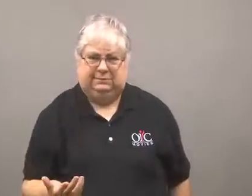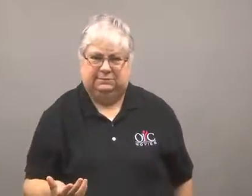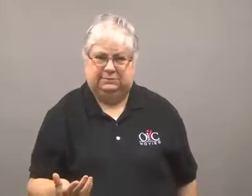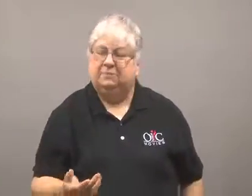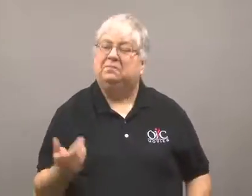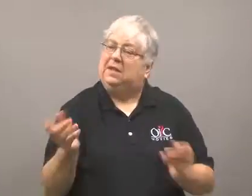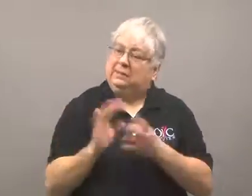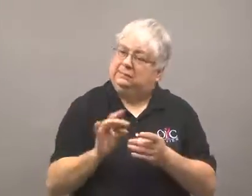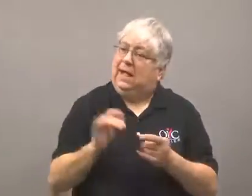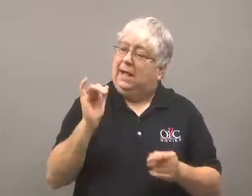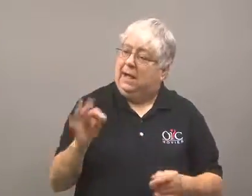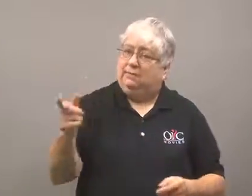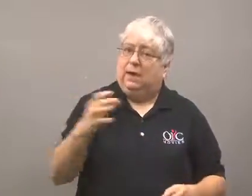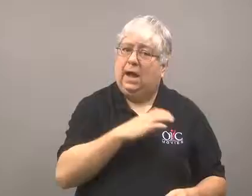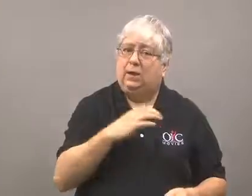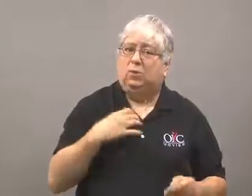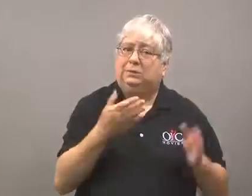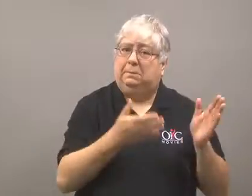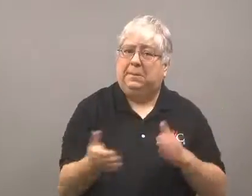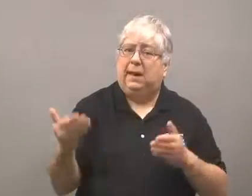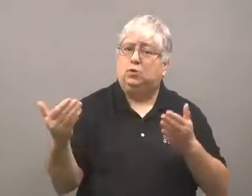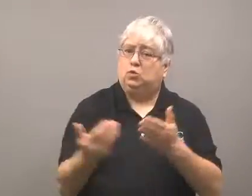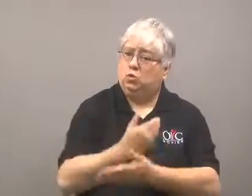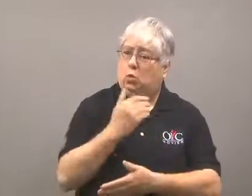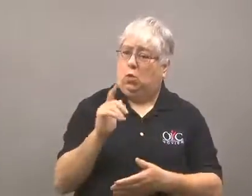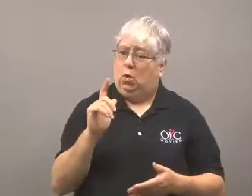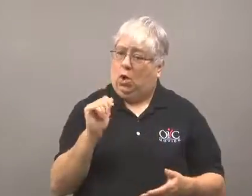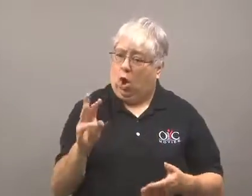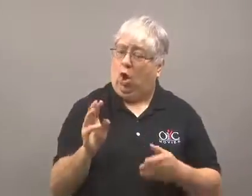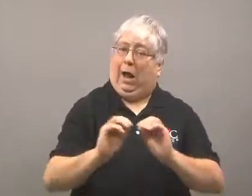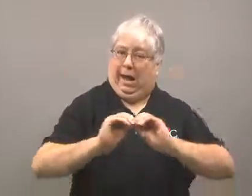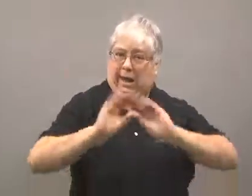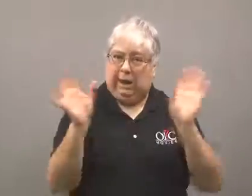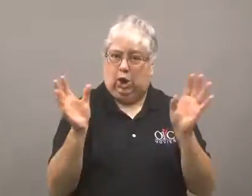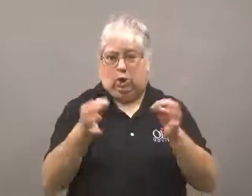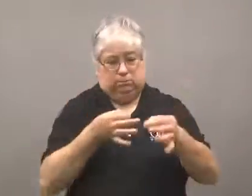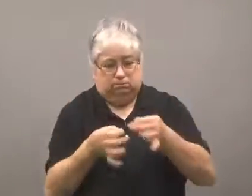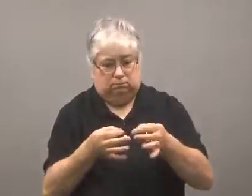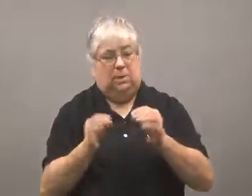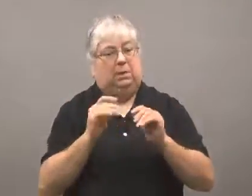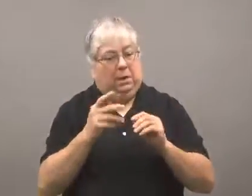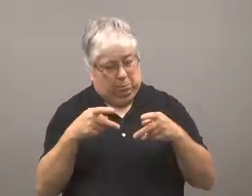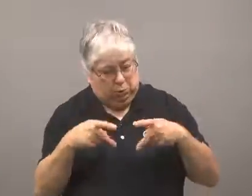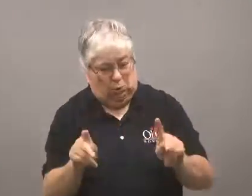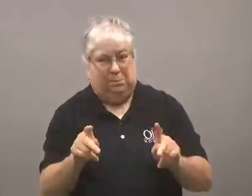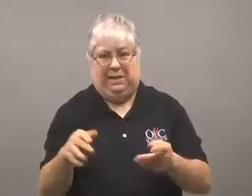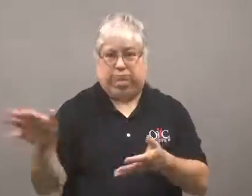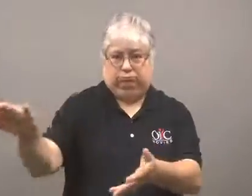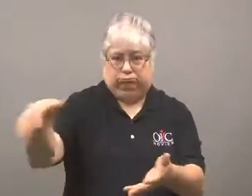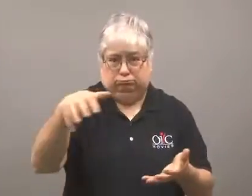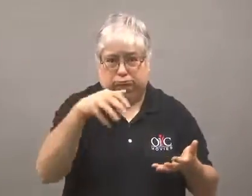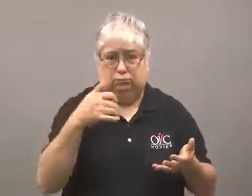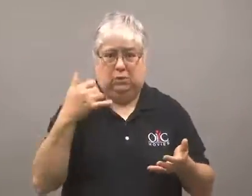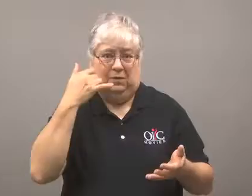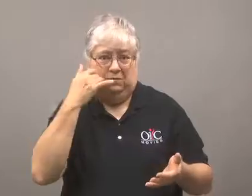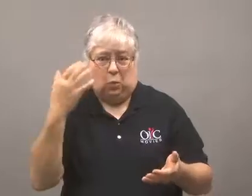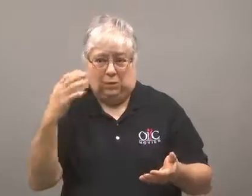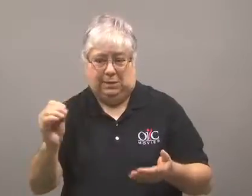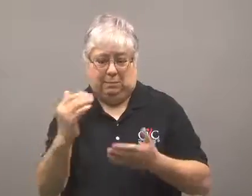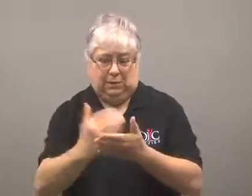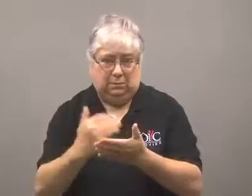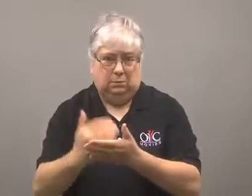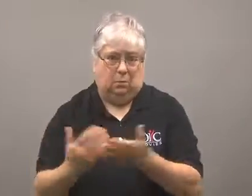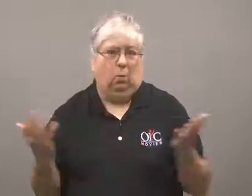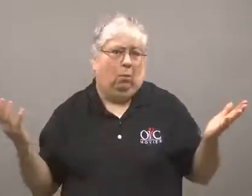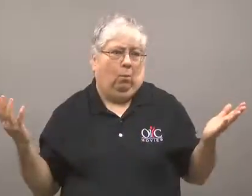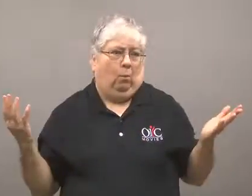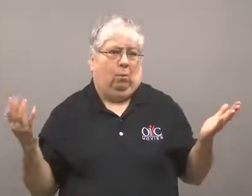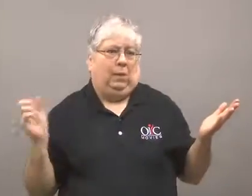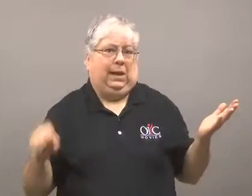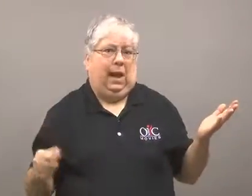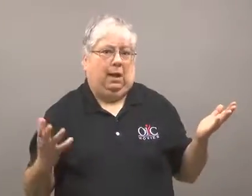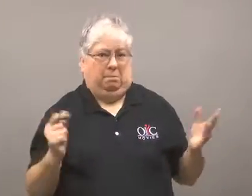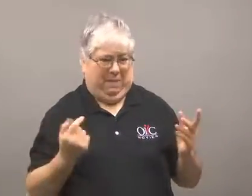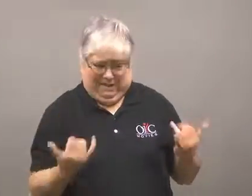If Congress were to pass a law that clearly permits such collection of records, that would be fine.